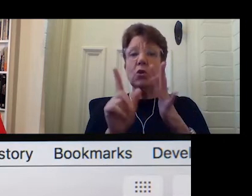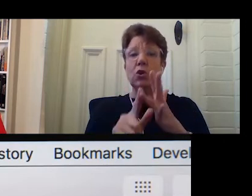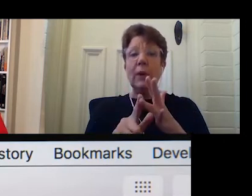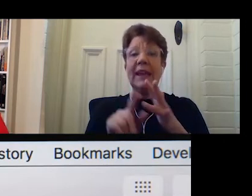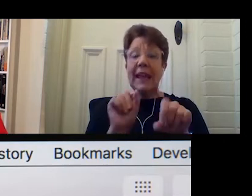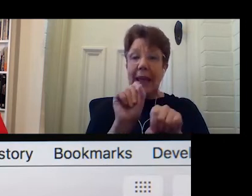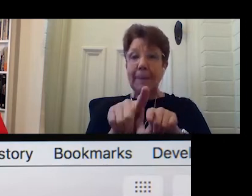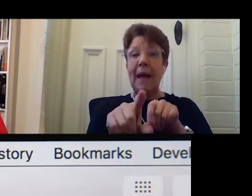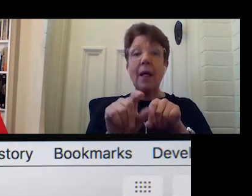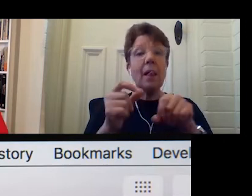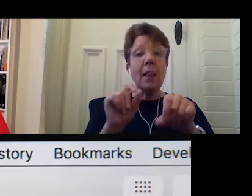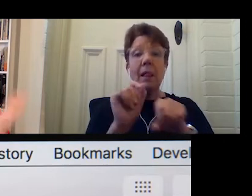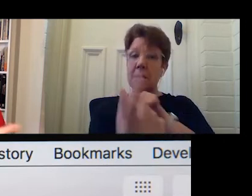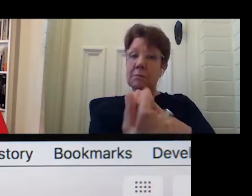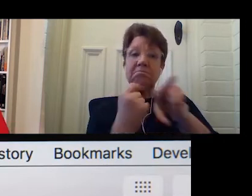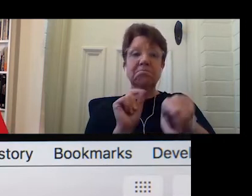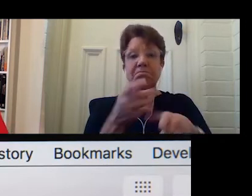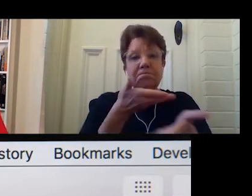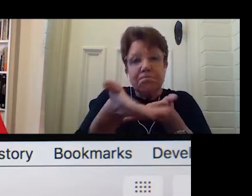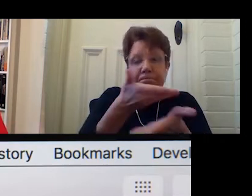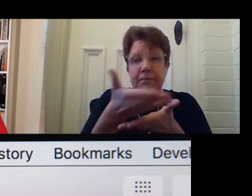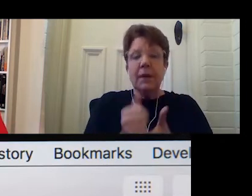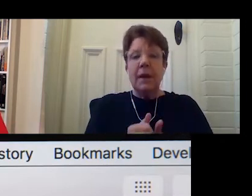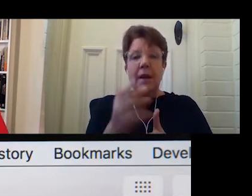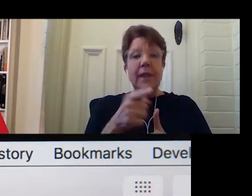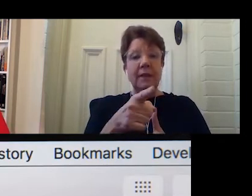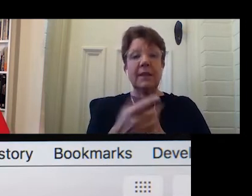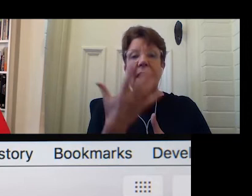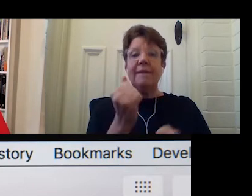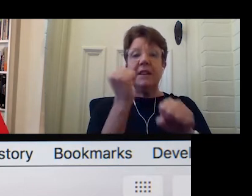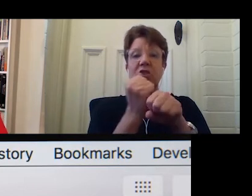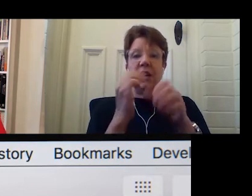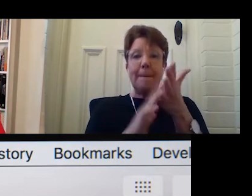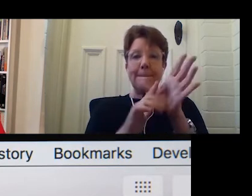conversations with people. There's a snapshot of Gmail on the screen at